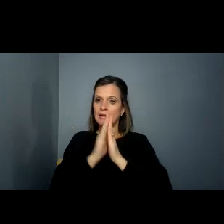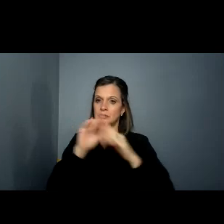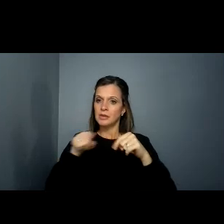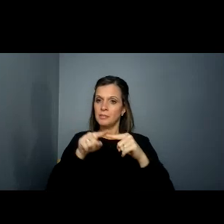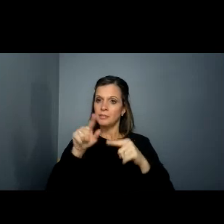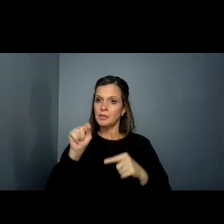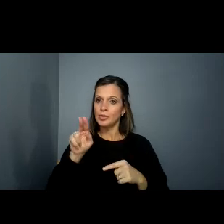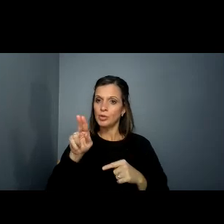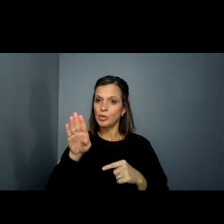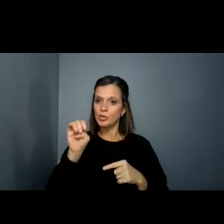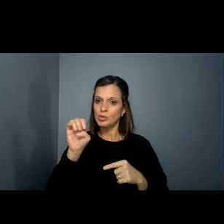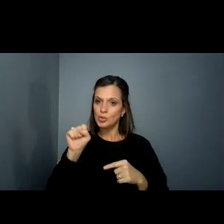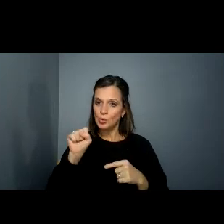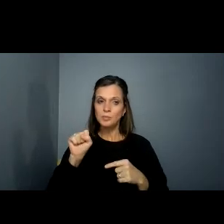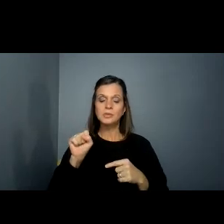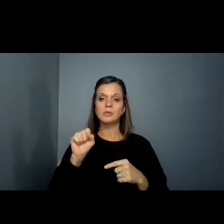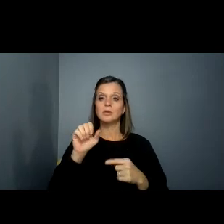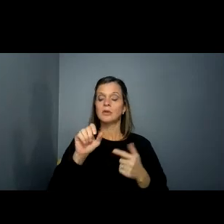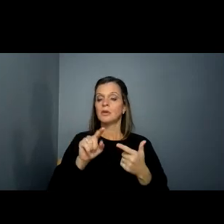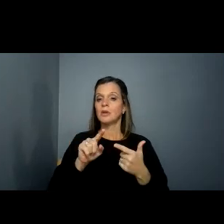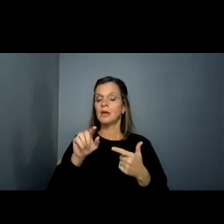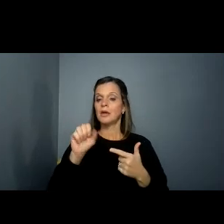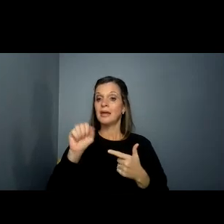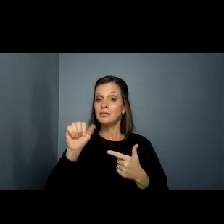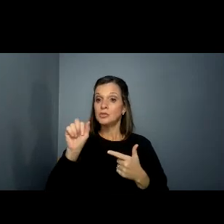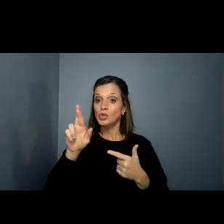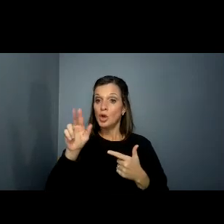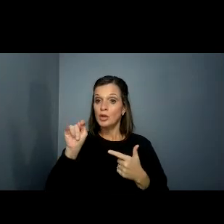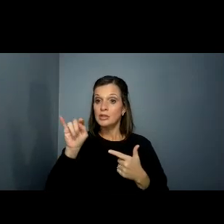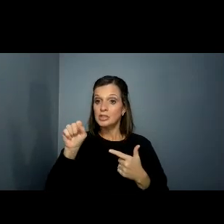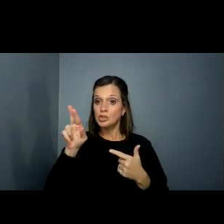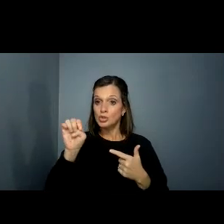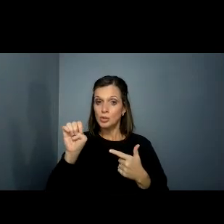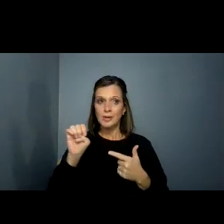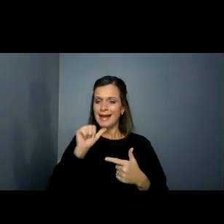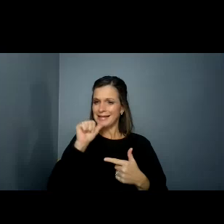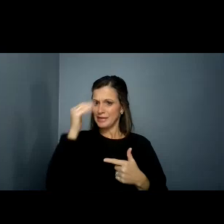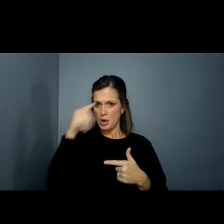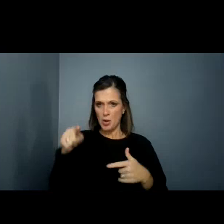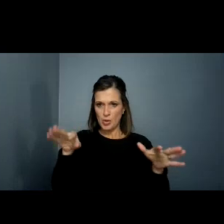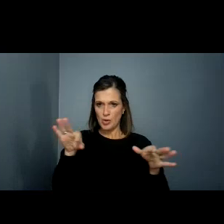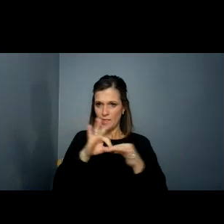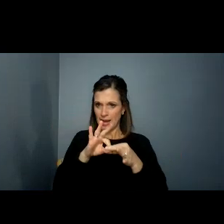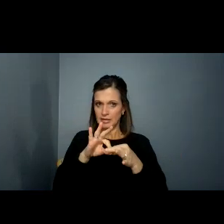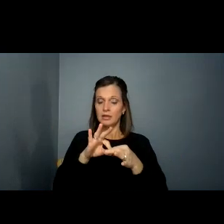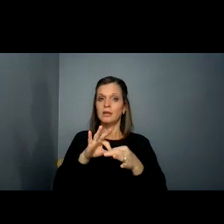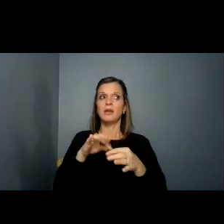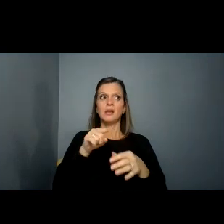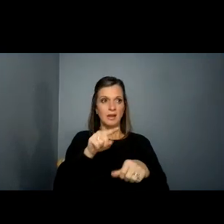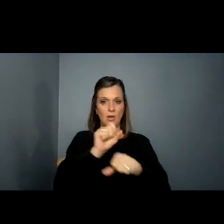I never knew that was a thing until I started working with people that had hearing loss and they just kept reporting that over and over again.